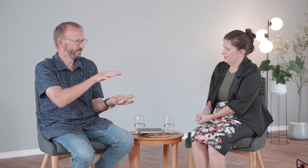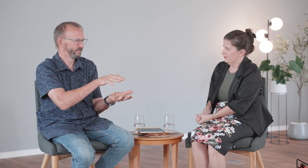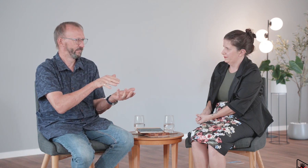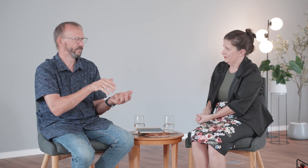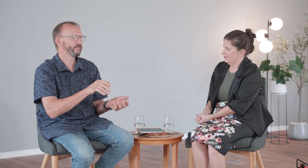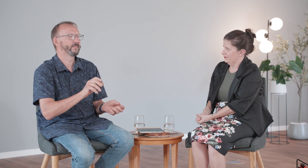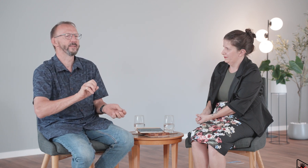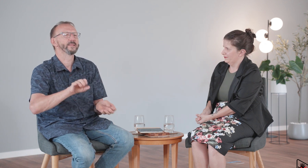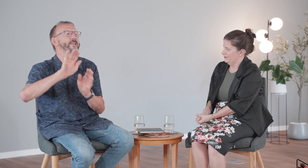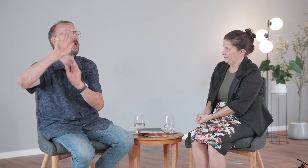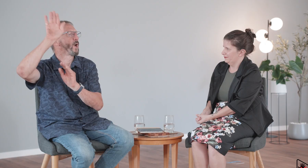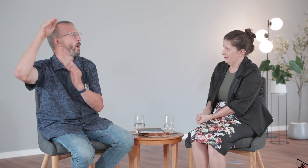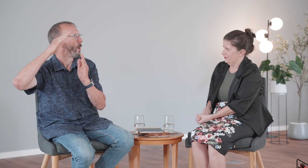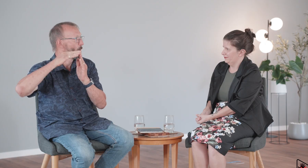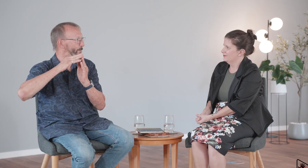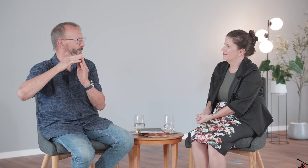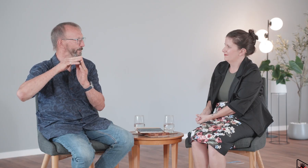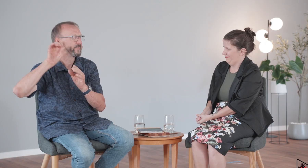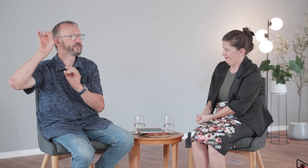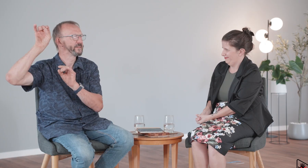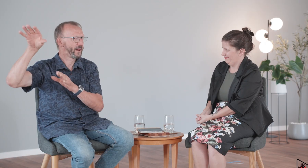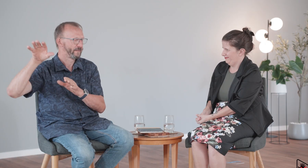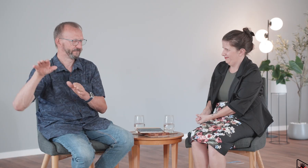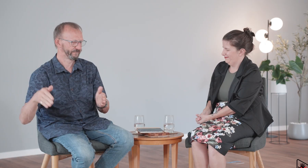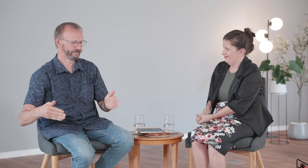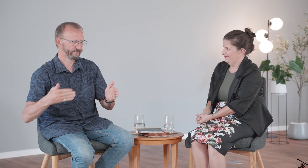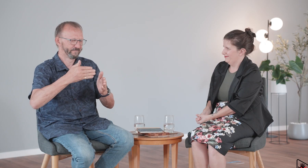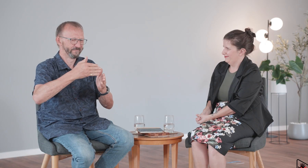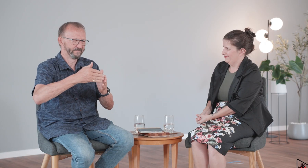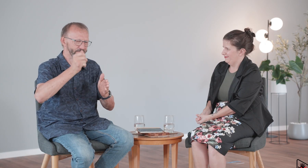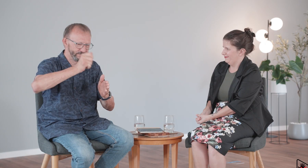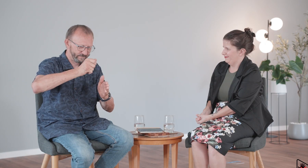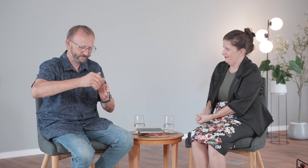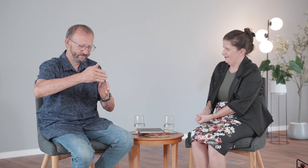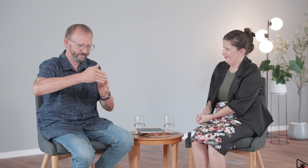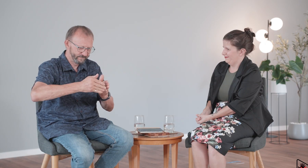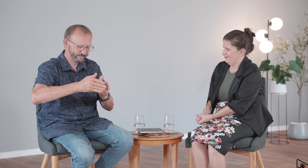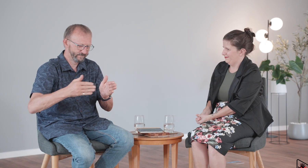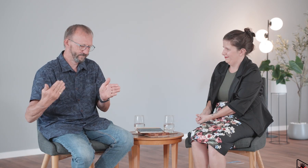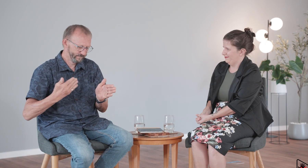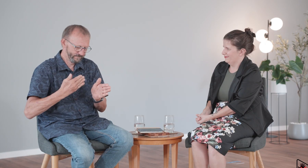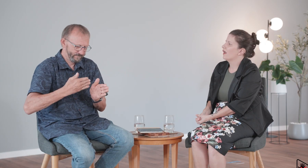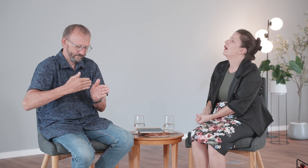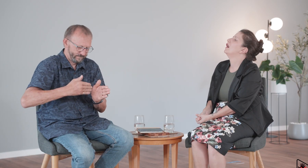all the components of the bed out and put them in a flat pack form. They can be sent home with a